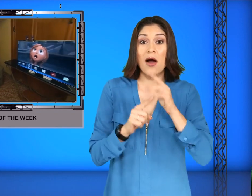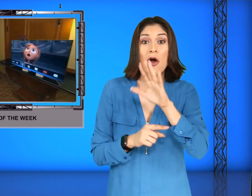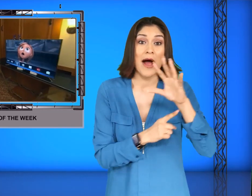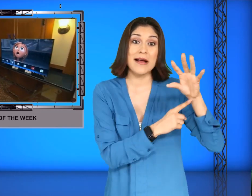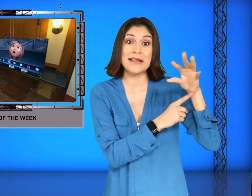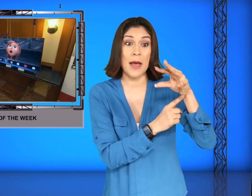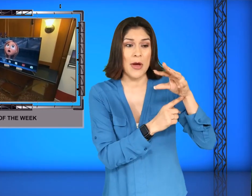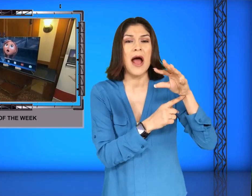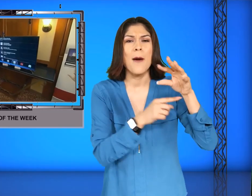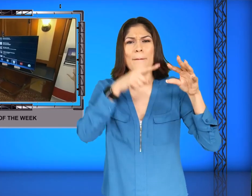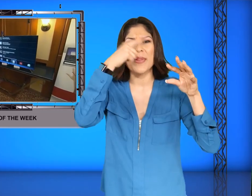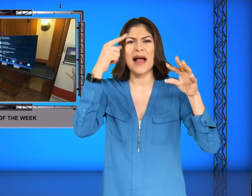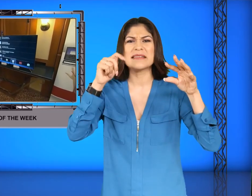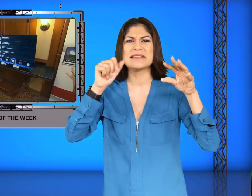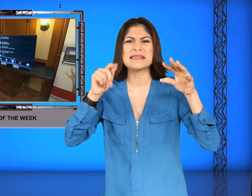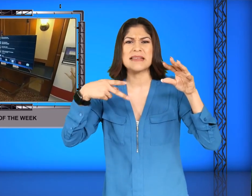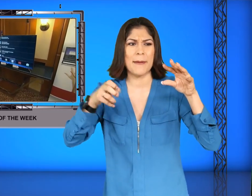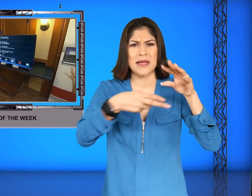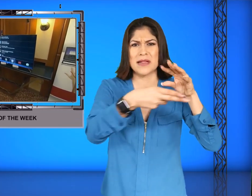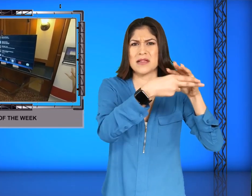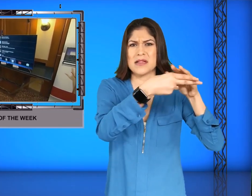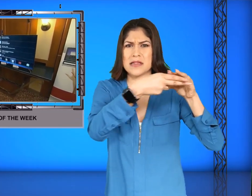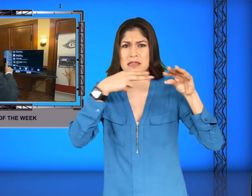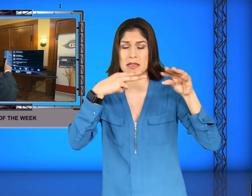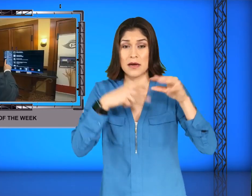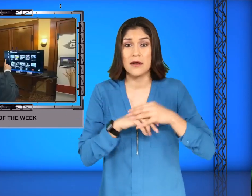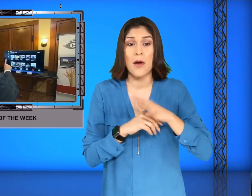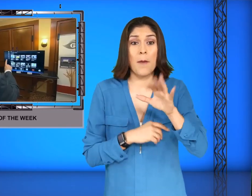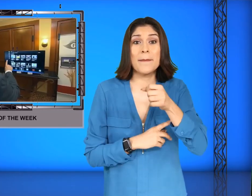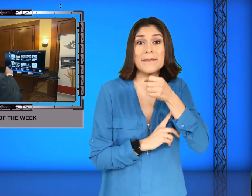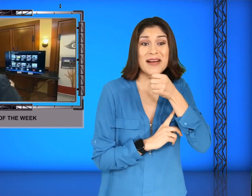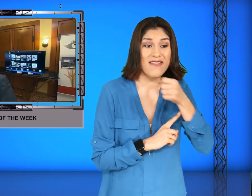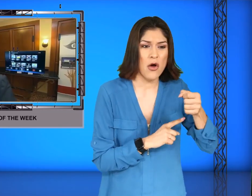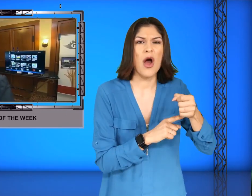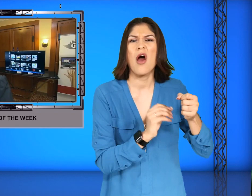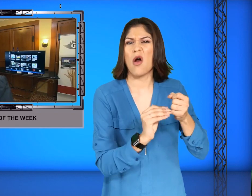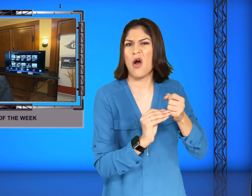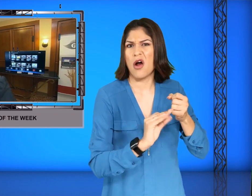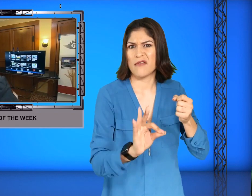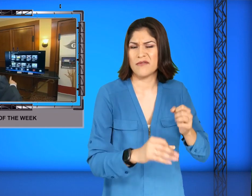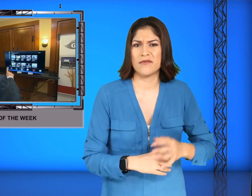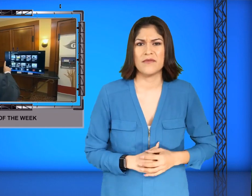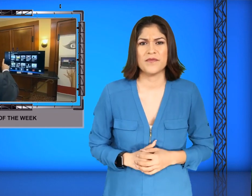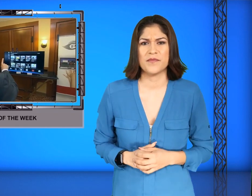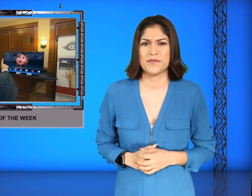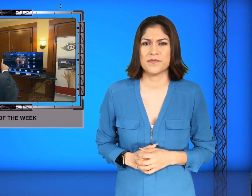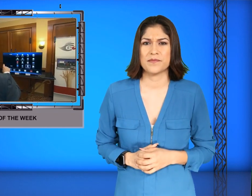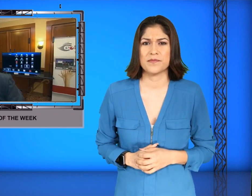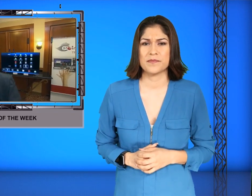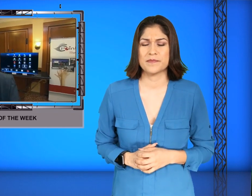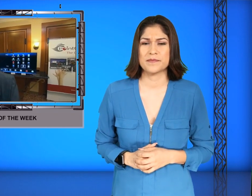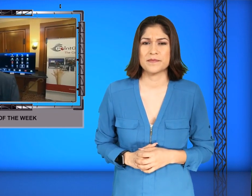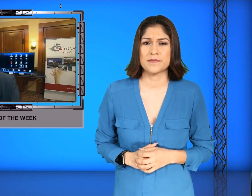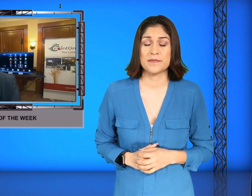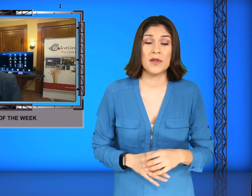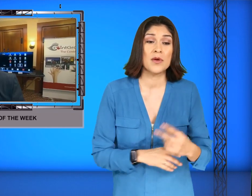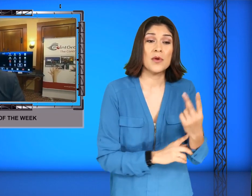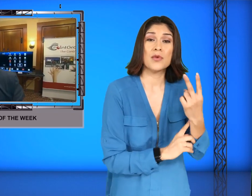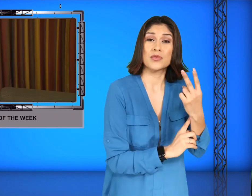consider putting black tape over the camera hole or disable the microphone.